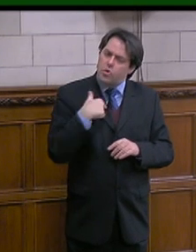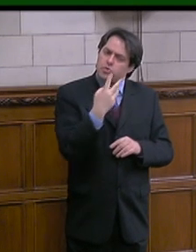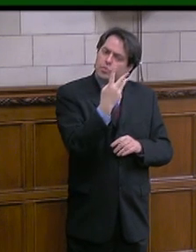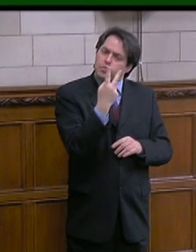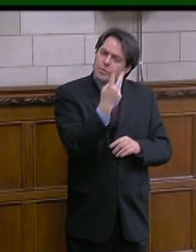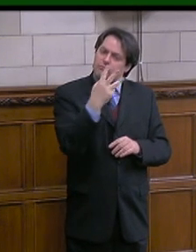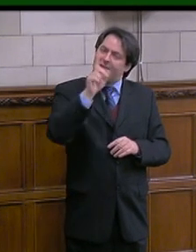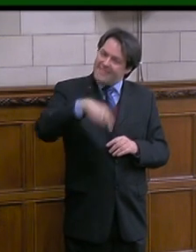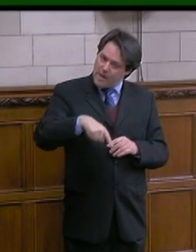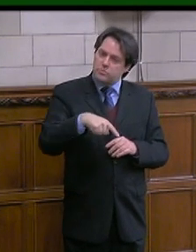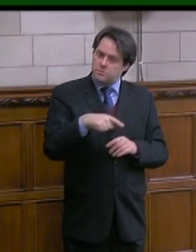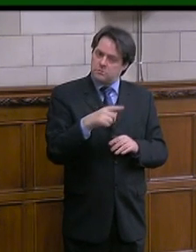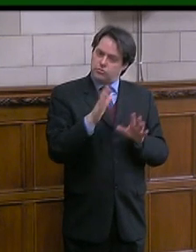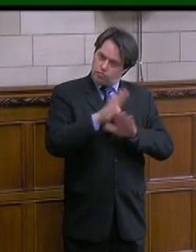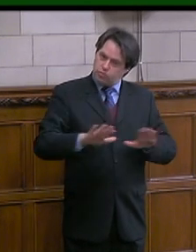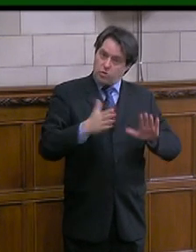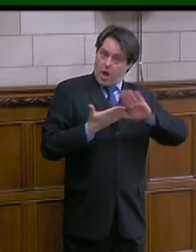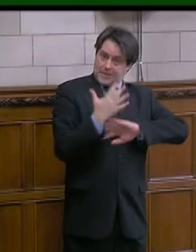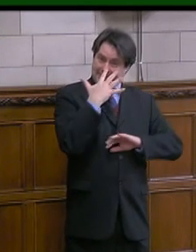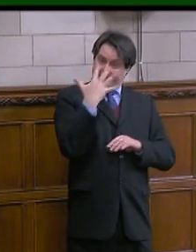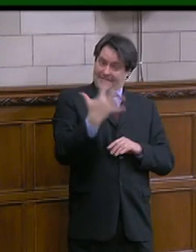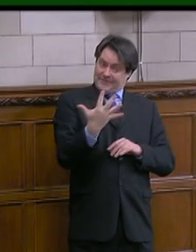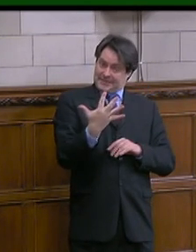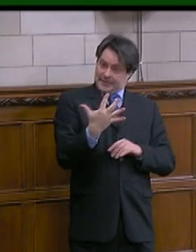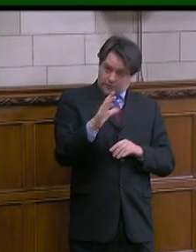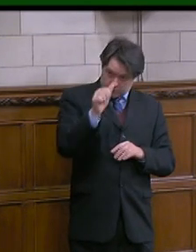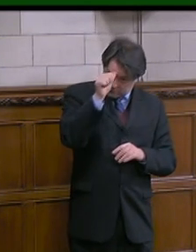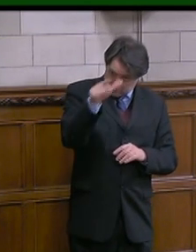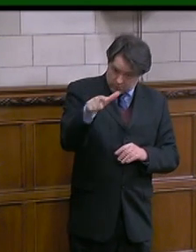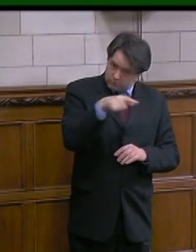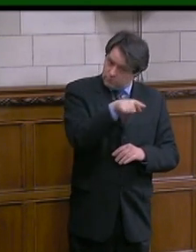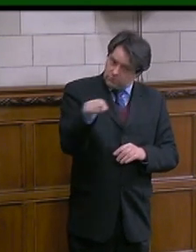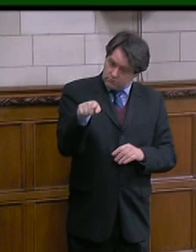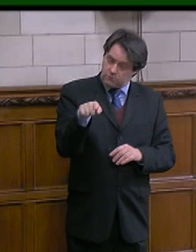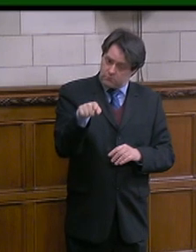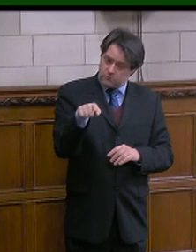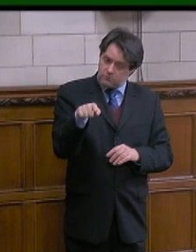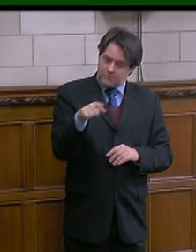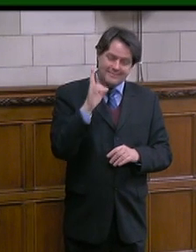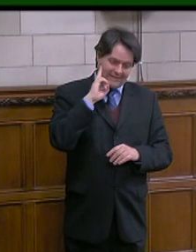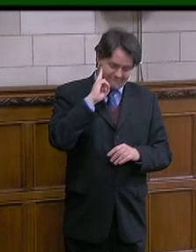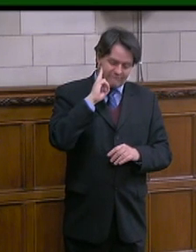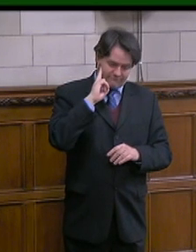Friend aware that 23,000 children aged under 15 suffer from deafness?